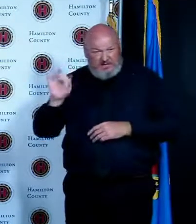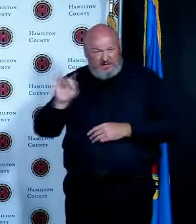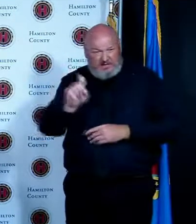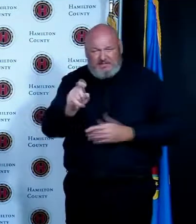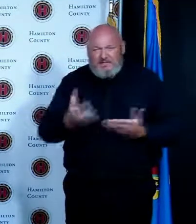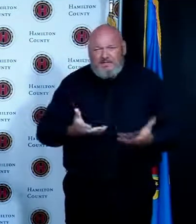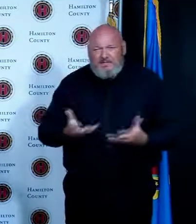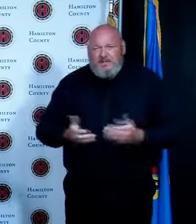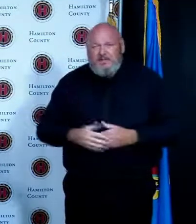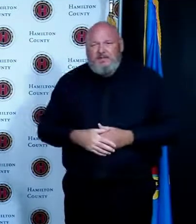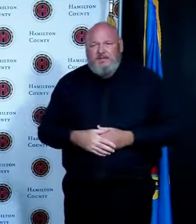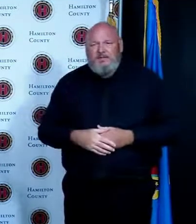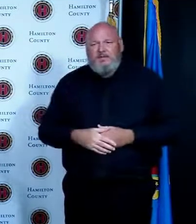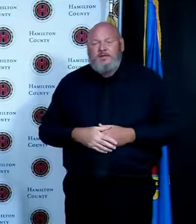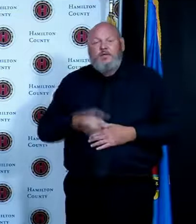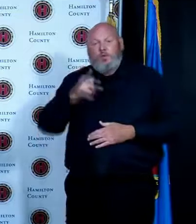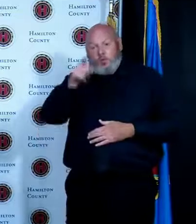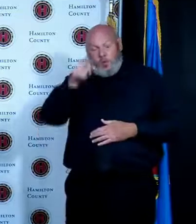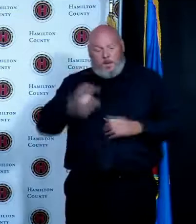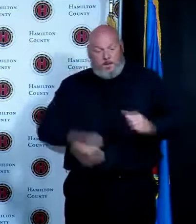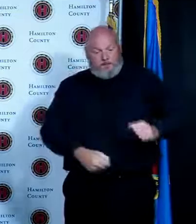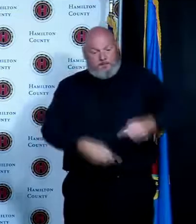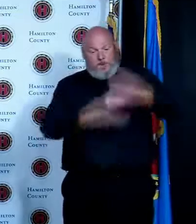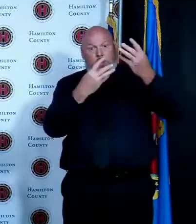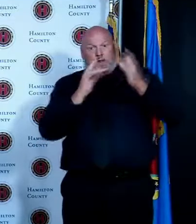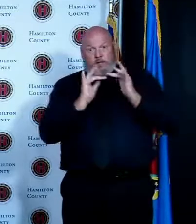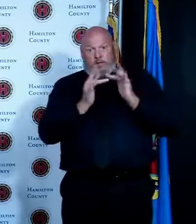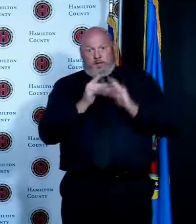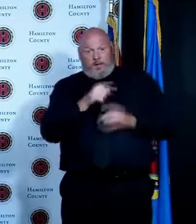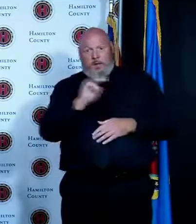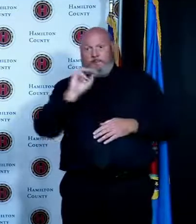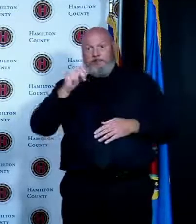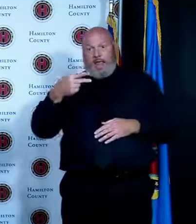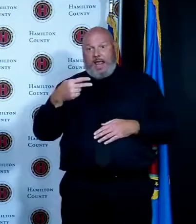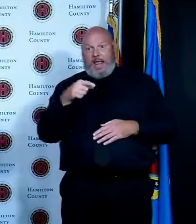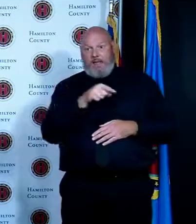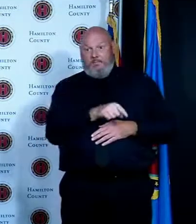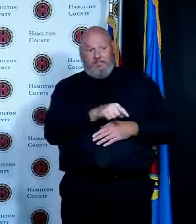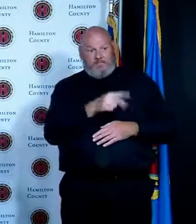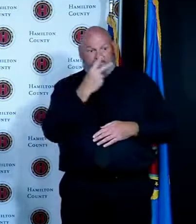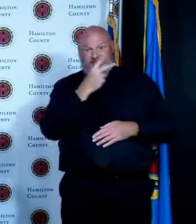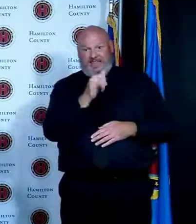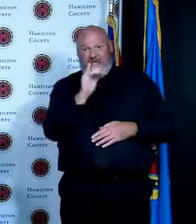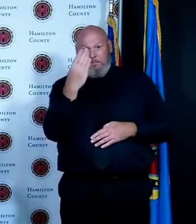site it's really each site has different requirements some sites require a doctor's note